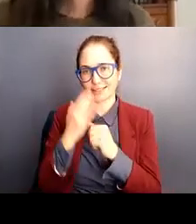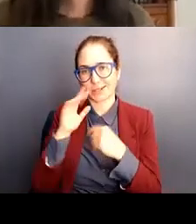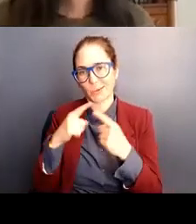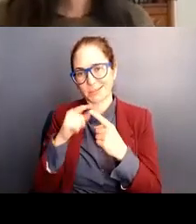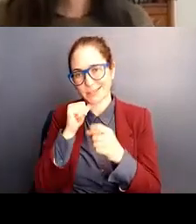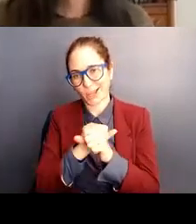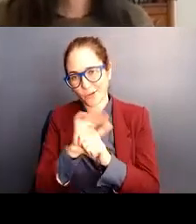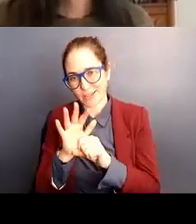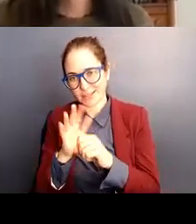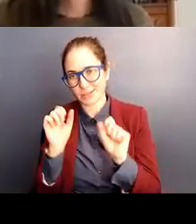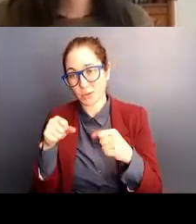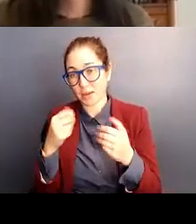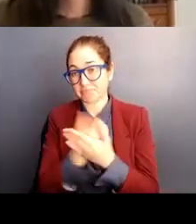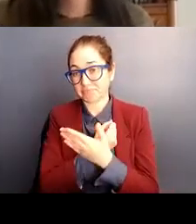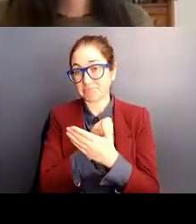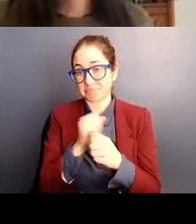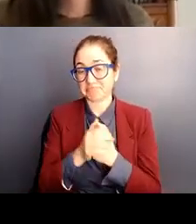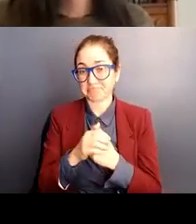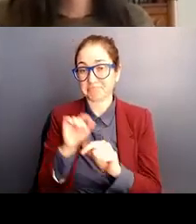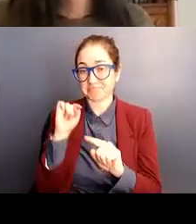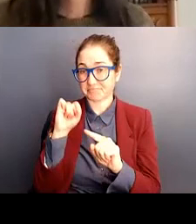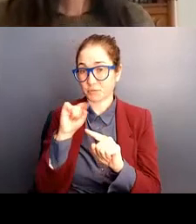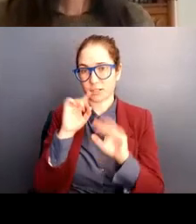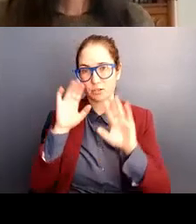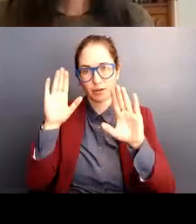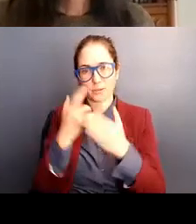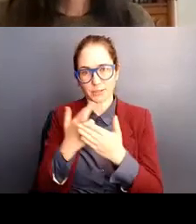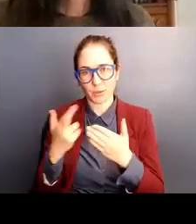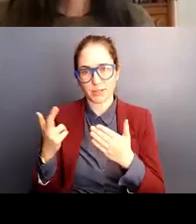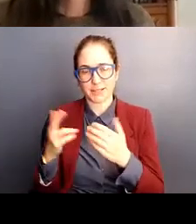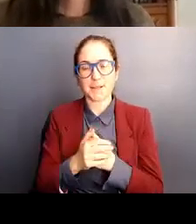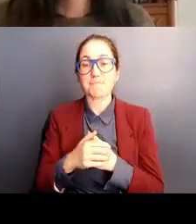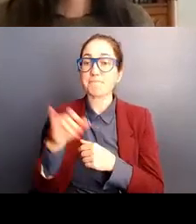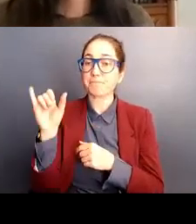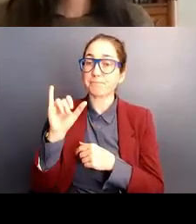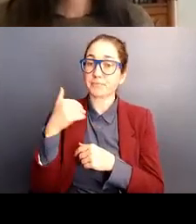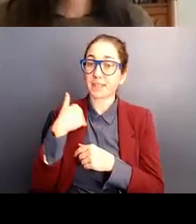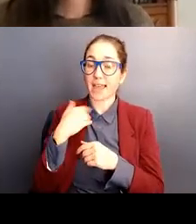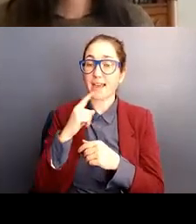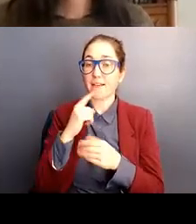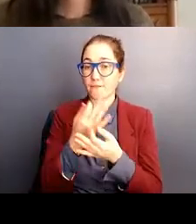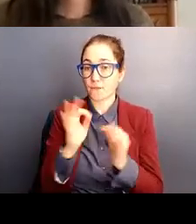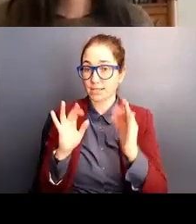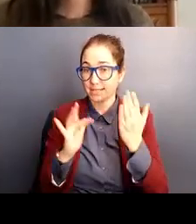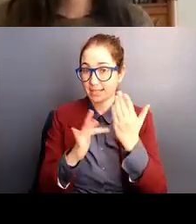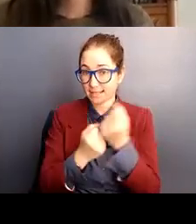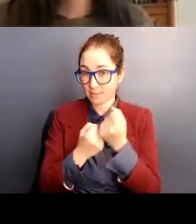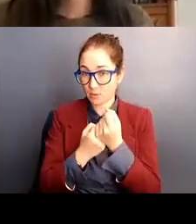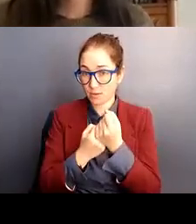That you can take advantage of and they are a great resource. And we also have free technical support from the Great Lakes ADA